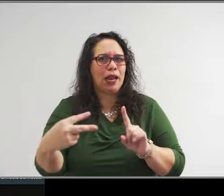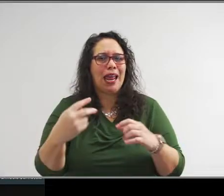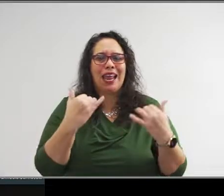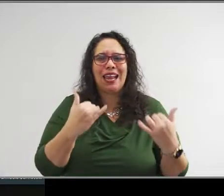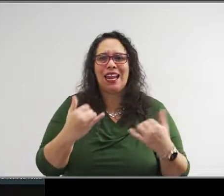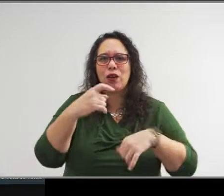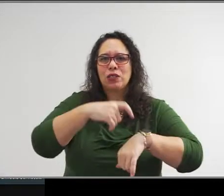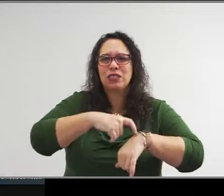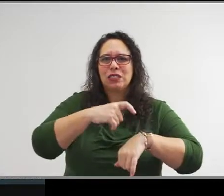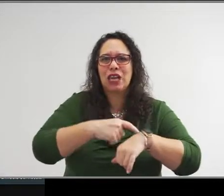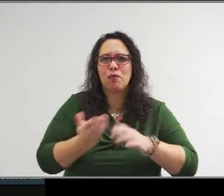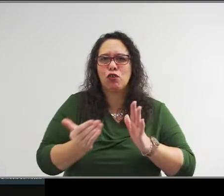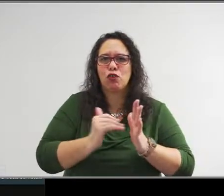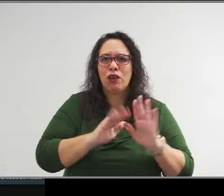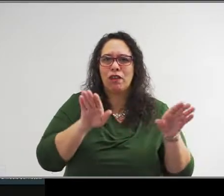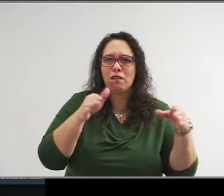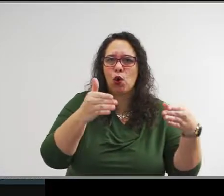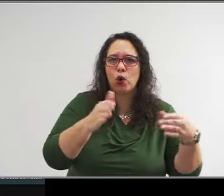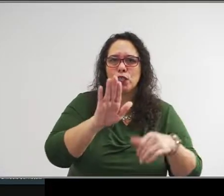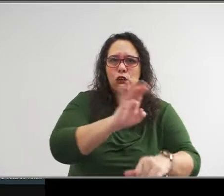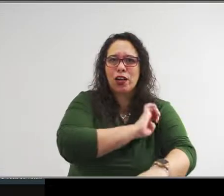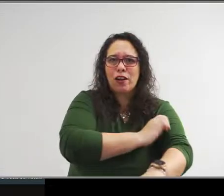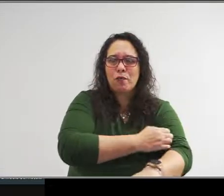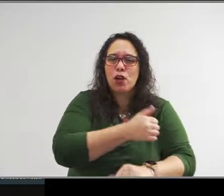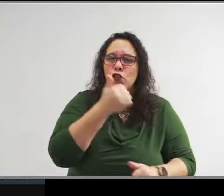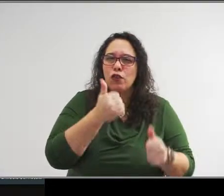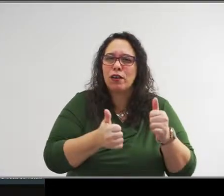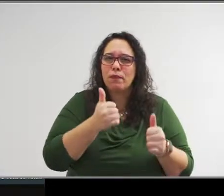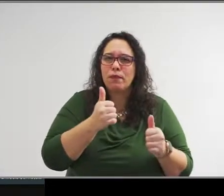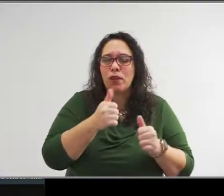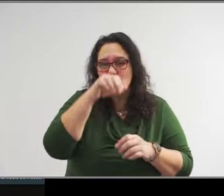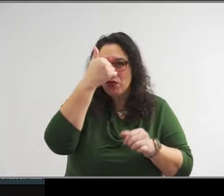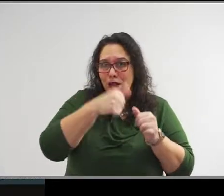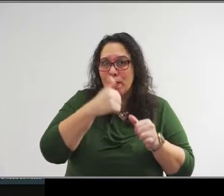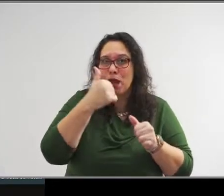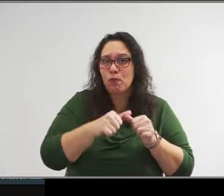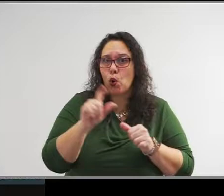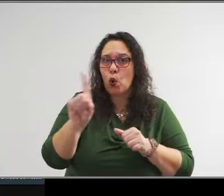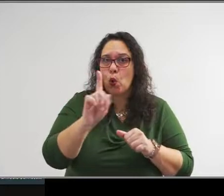and remember where your heart lies. You can take advice from what others are doing